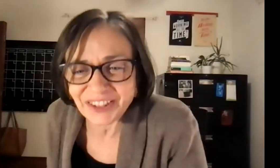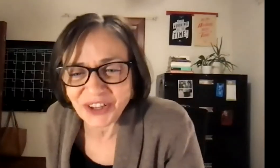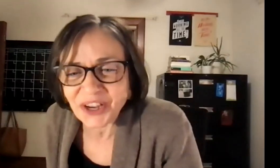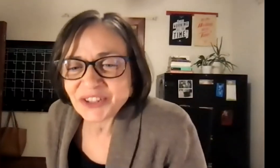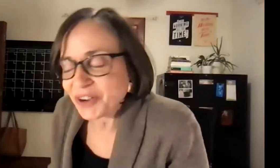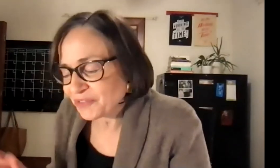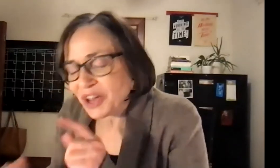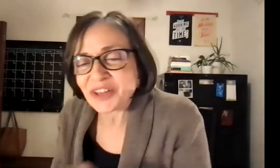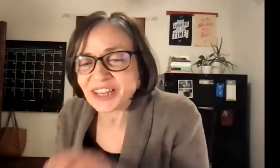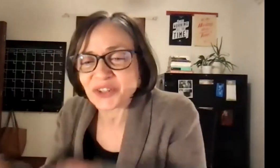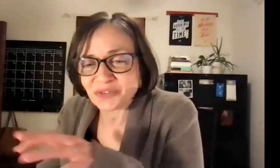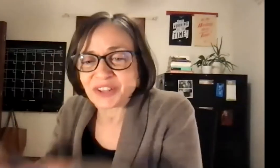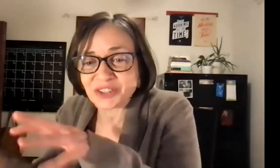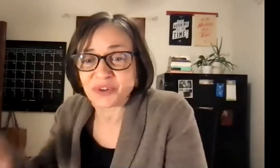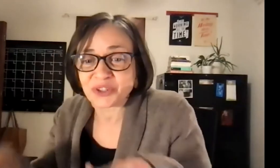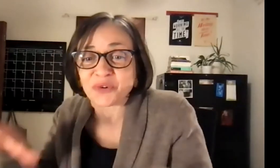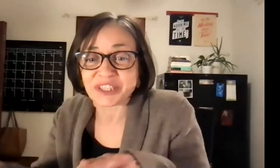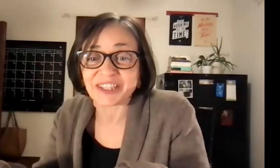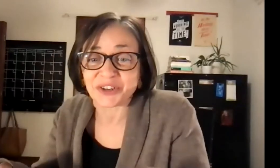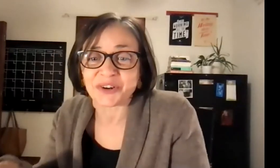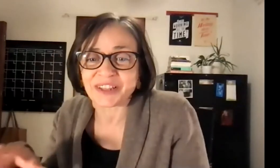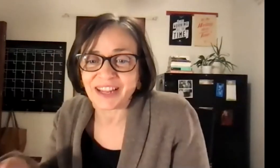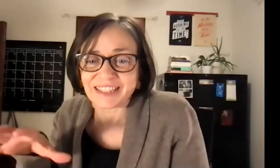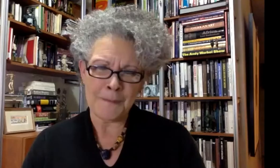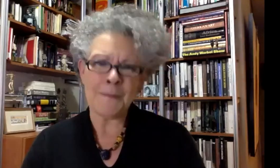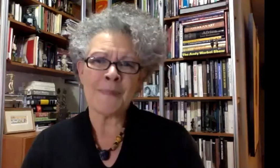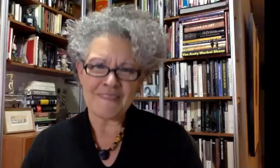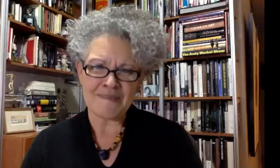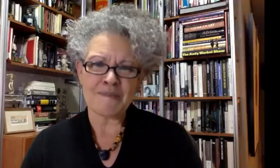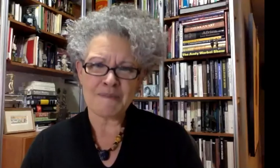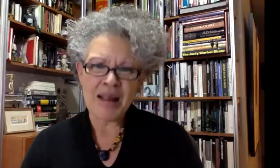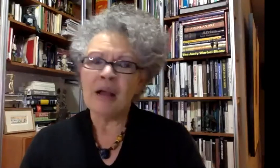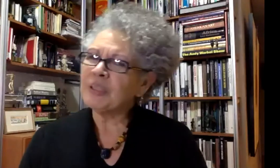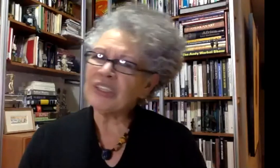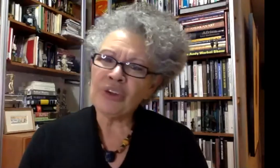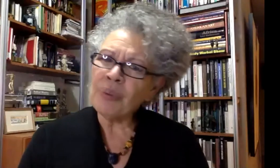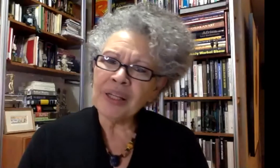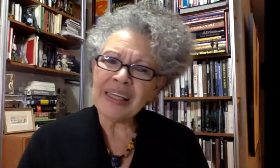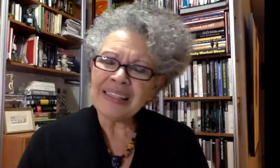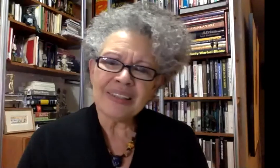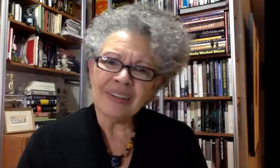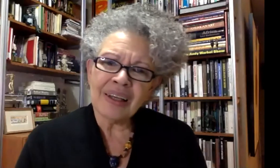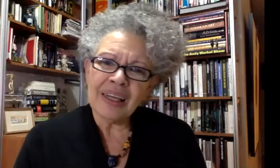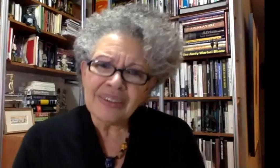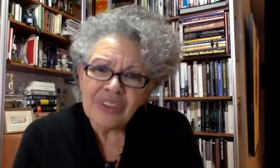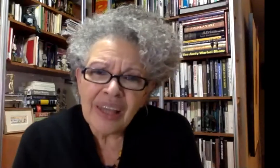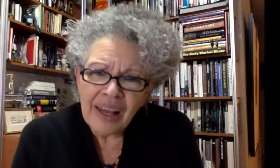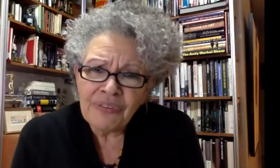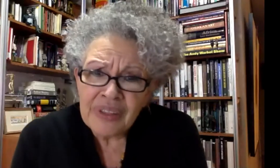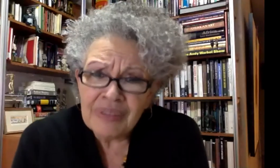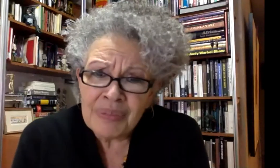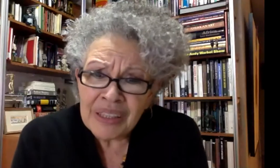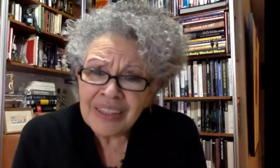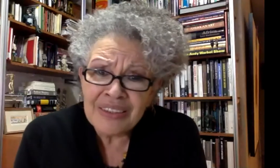I do see some coming in, so I wanna make sure that the people are here. I have been wanting